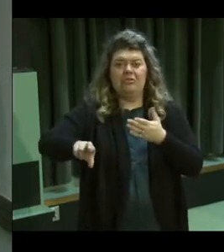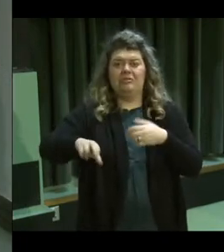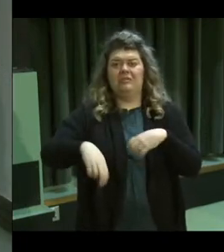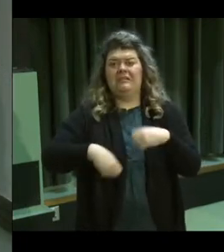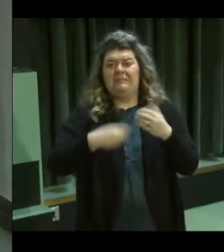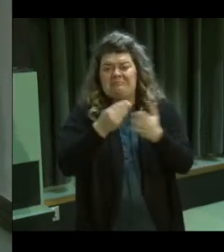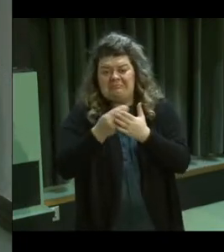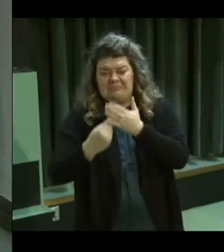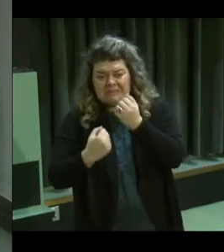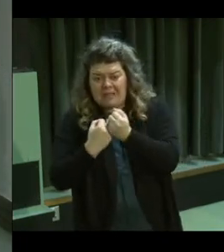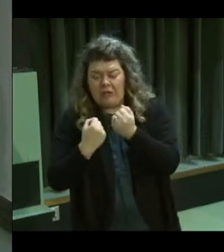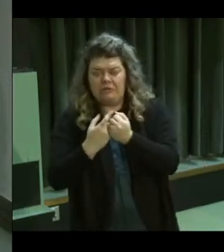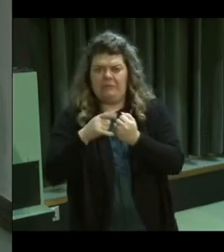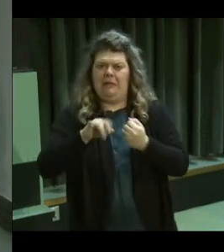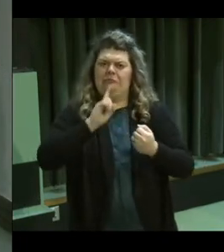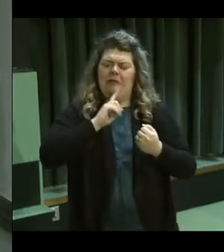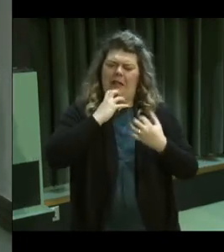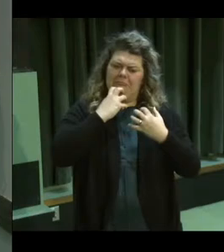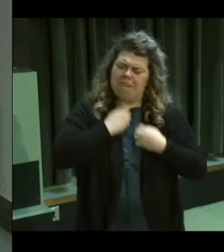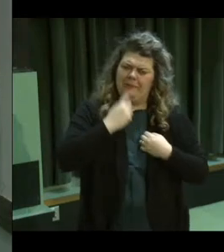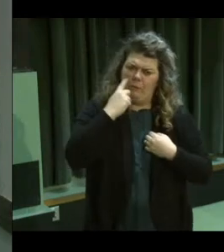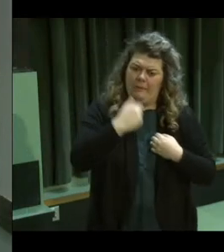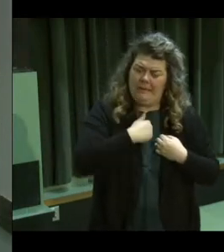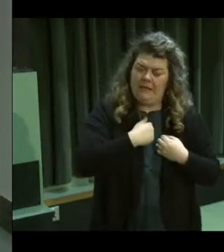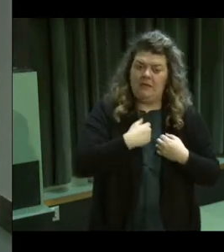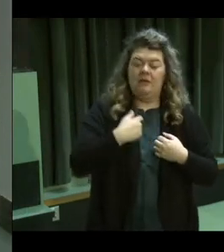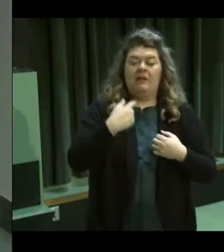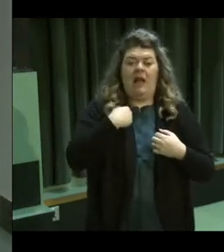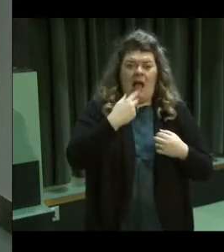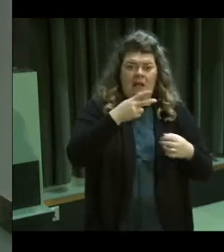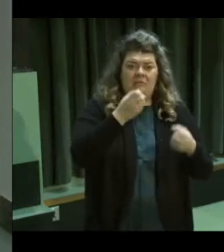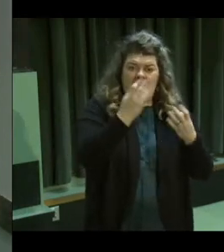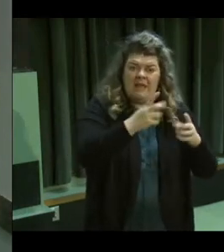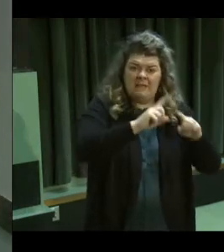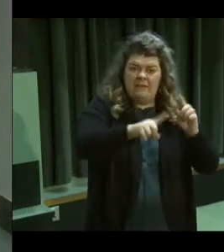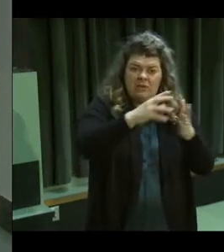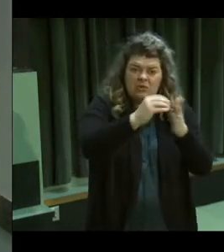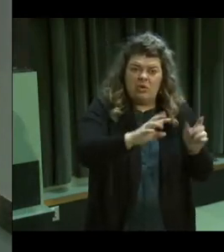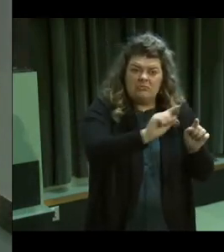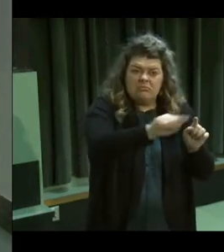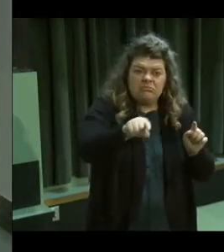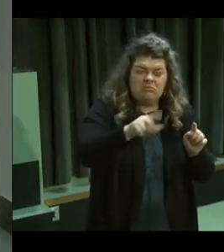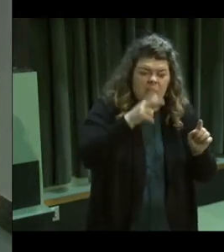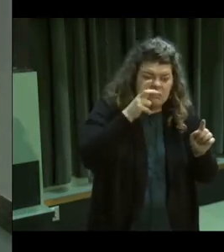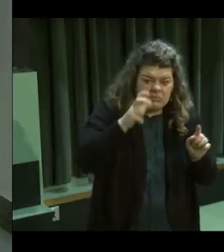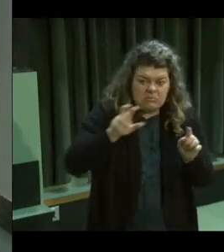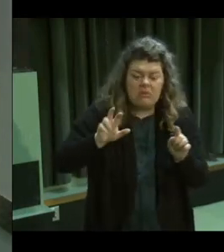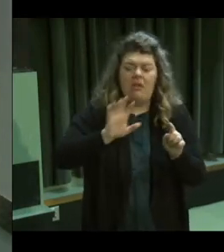in this way is deeply meaningful to me because if there is one